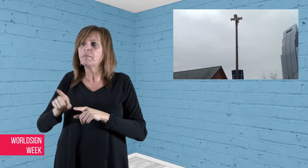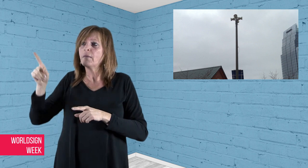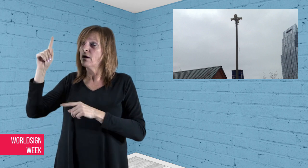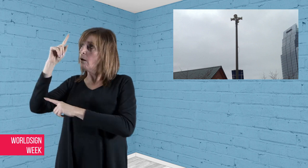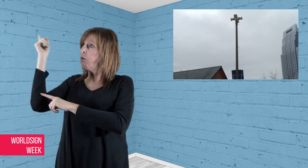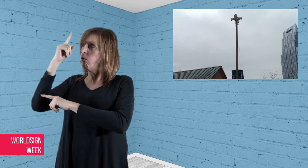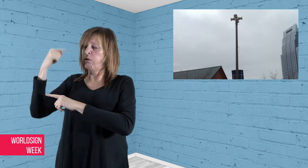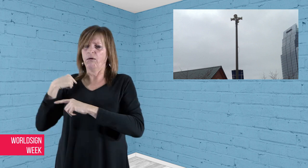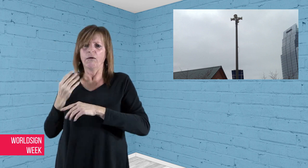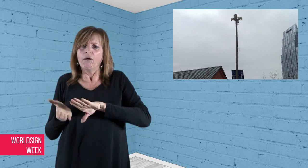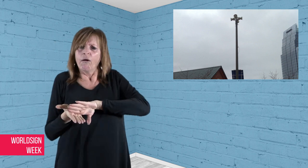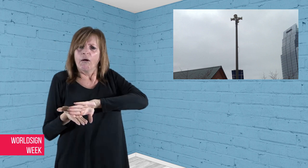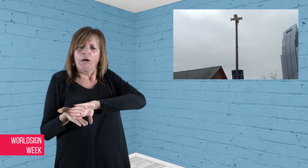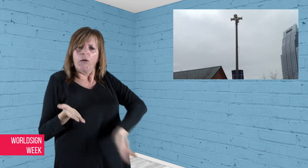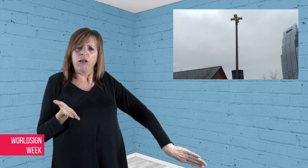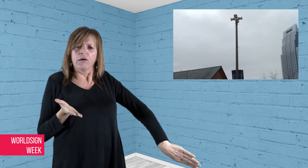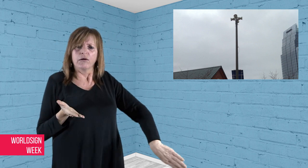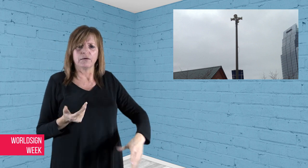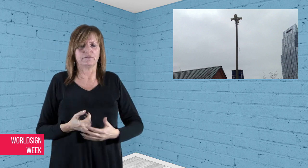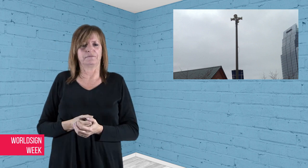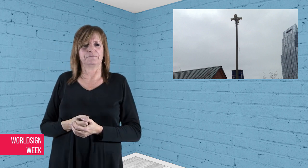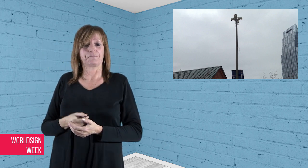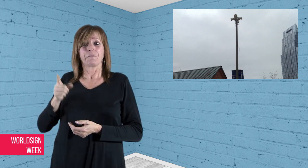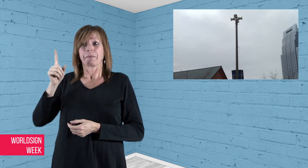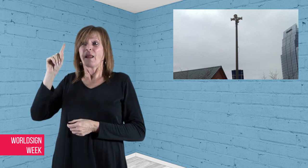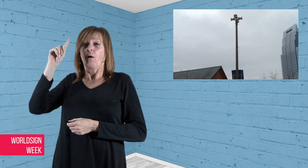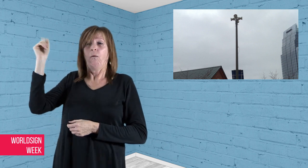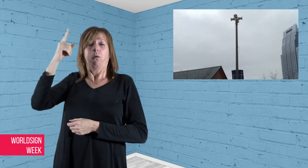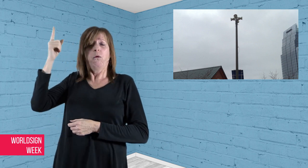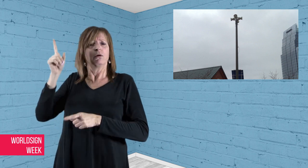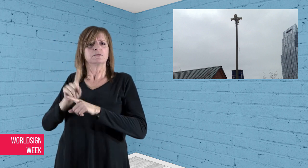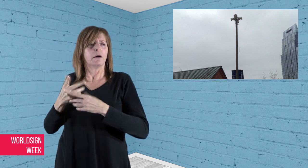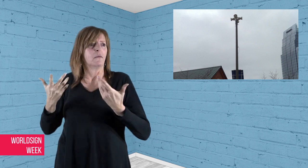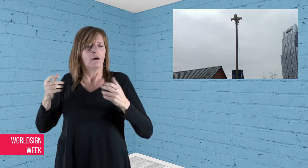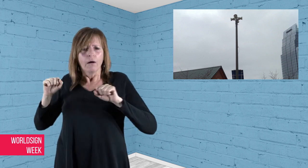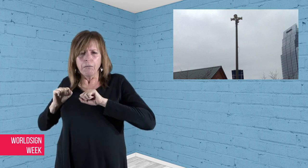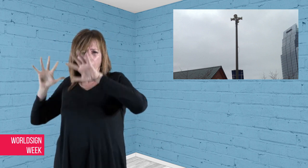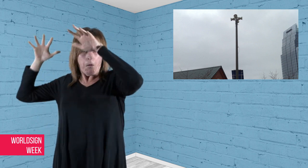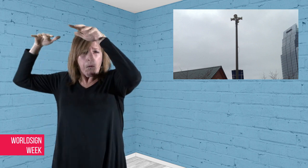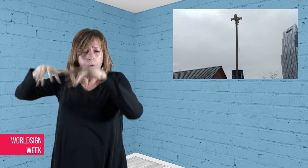alarm systems warning of potential catastrophe. The sirens has been